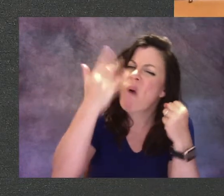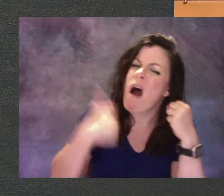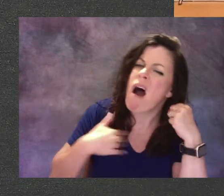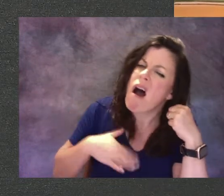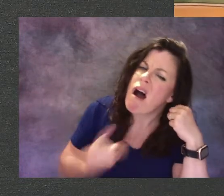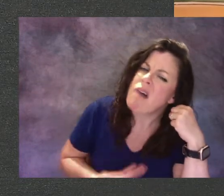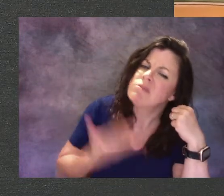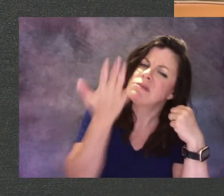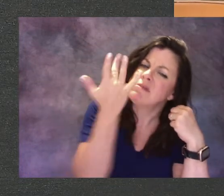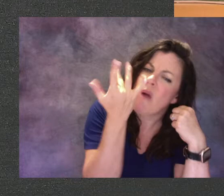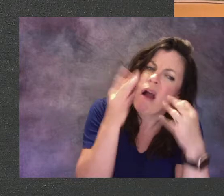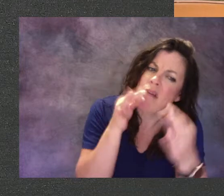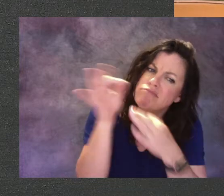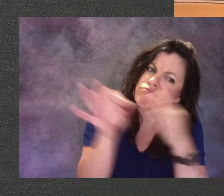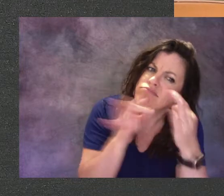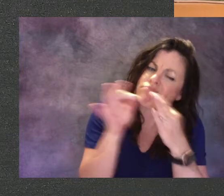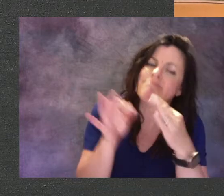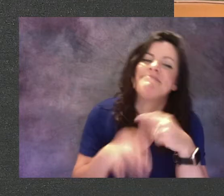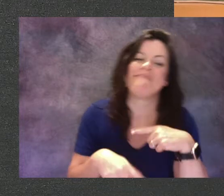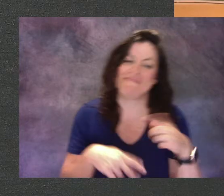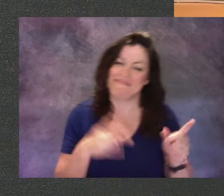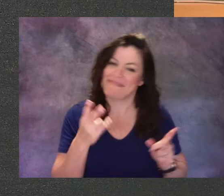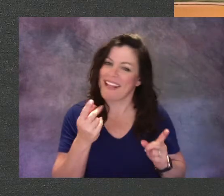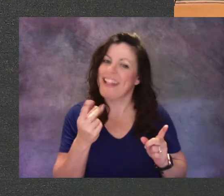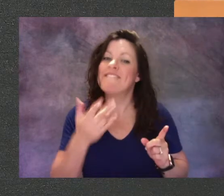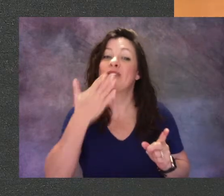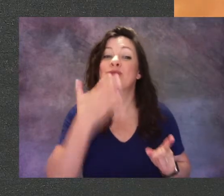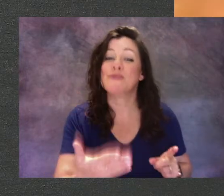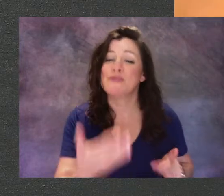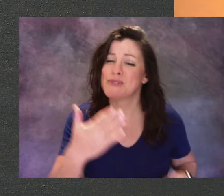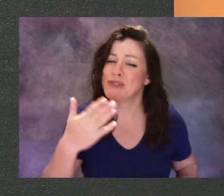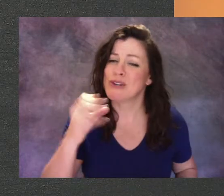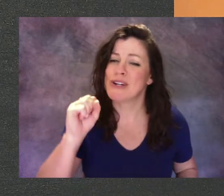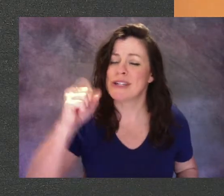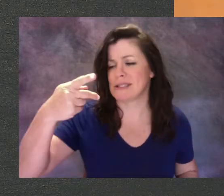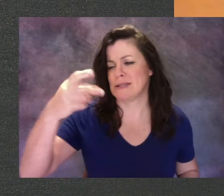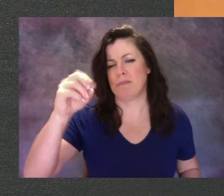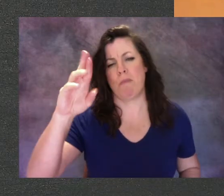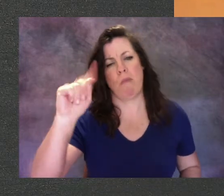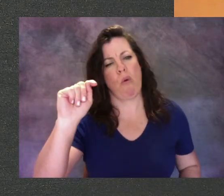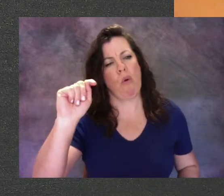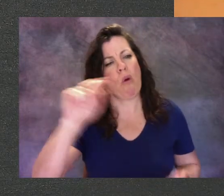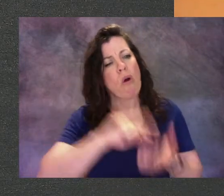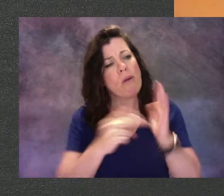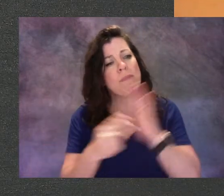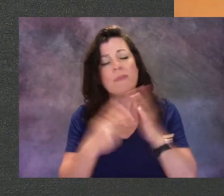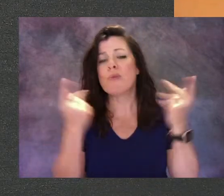Clifford is a good sport. He smiles when he loses,